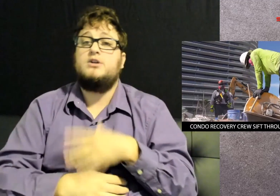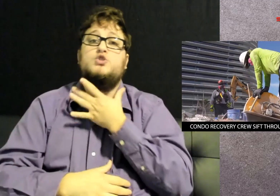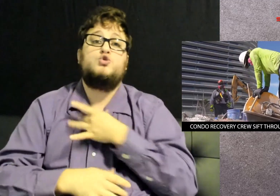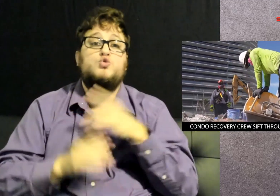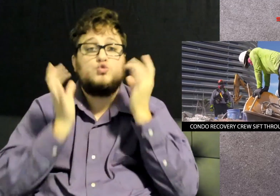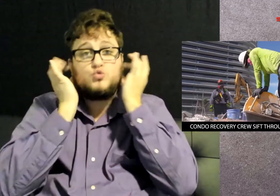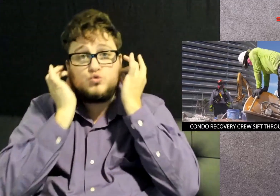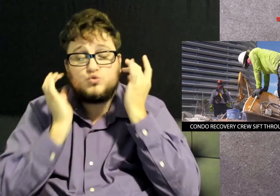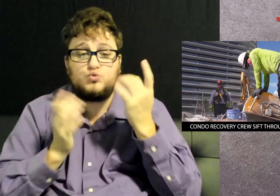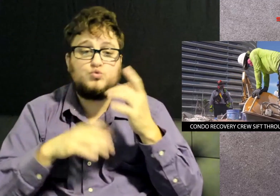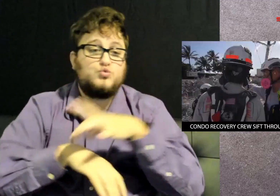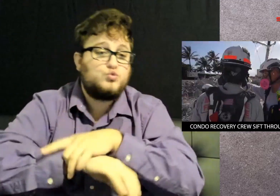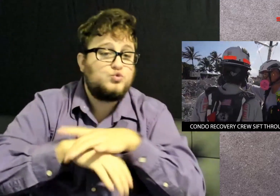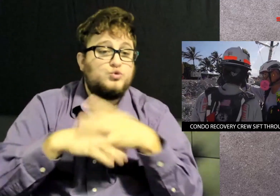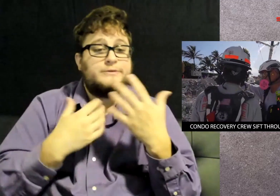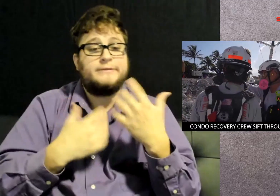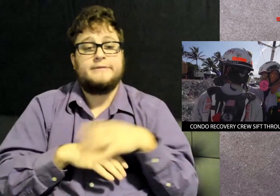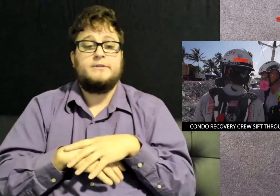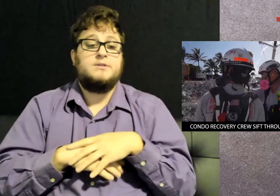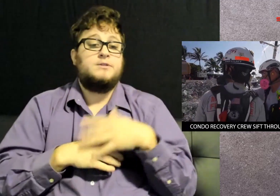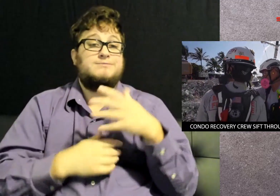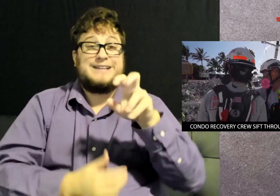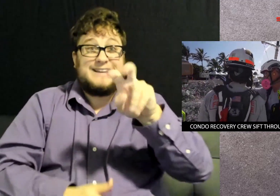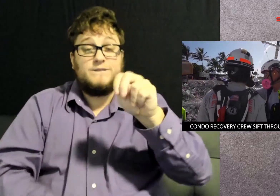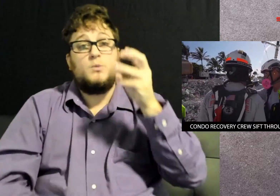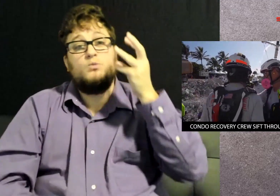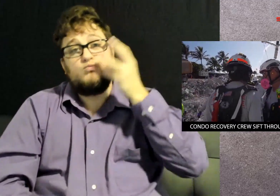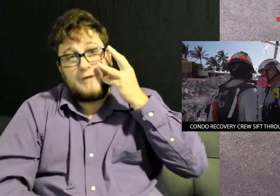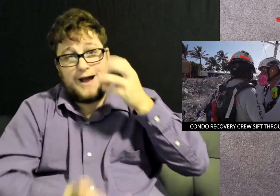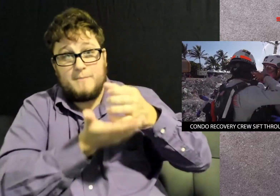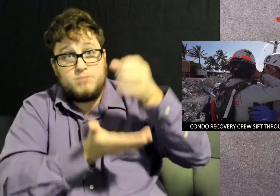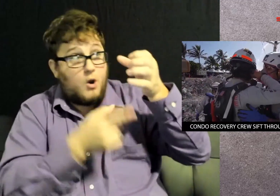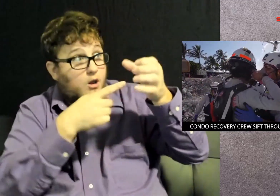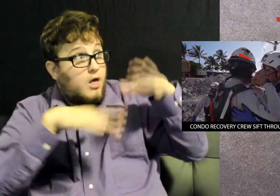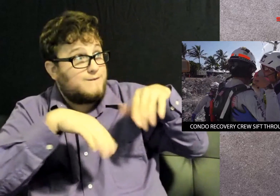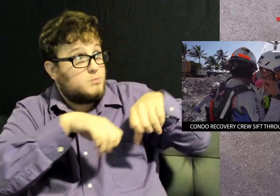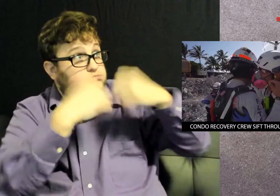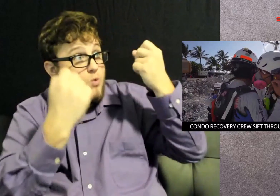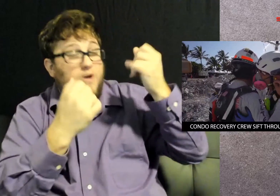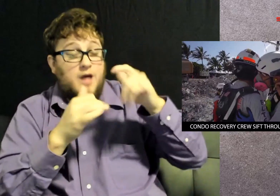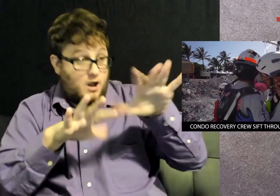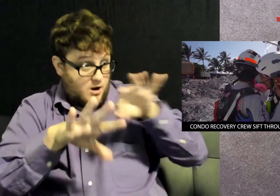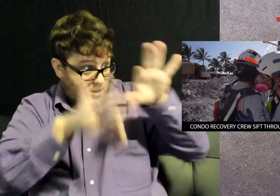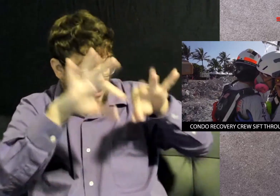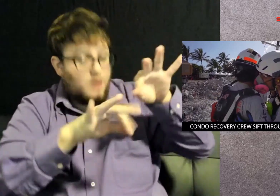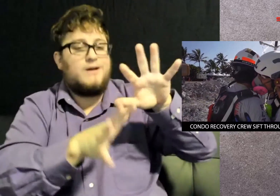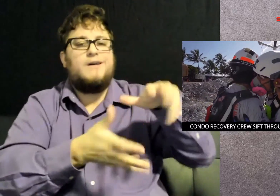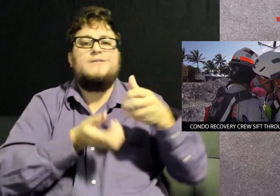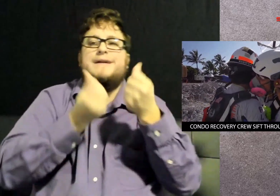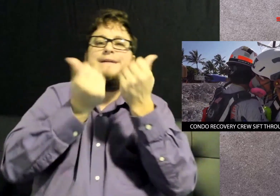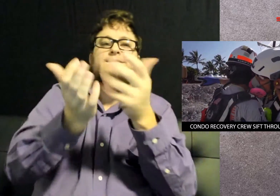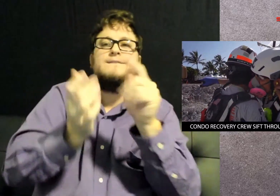like rings and jewelry and even unbroken wine bottles are being recovered and returned to